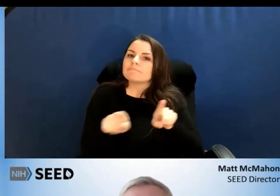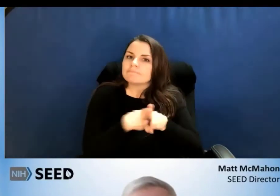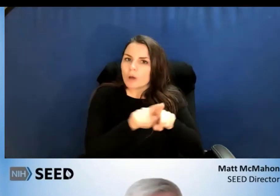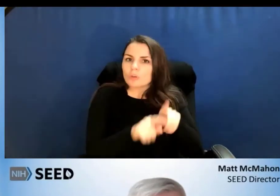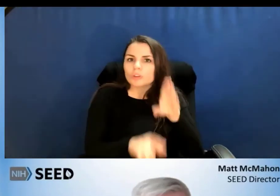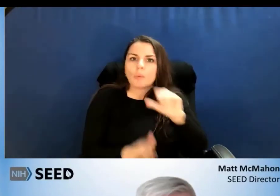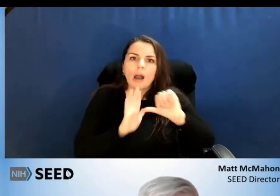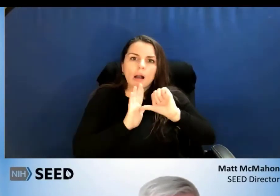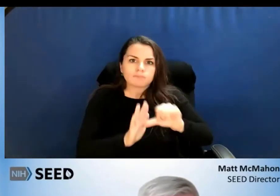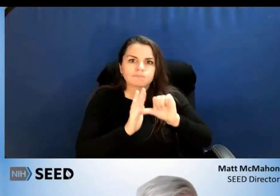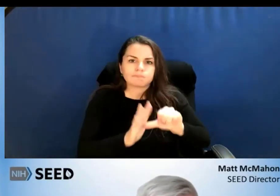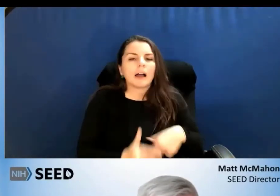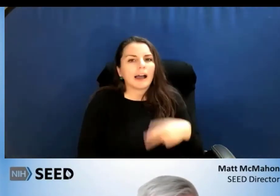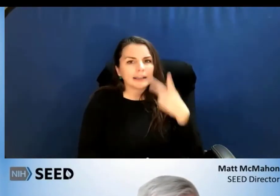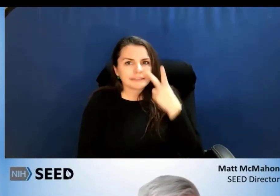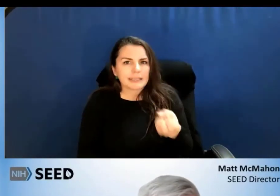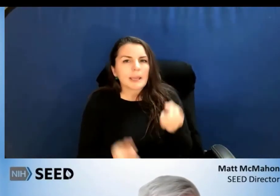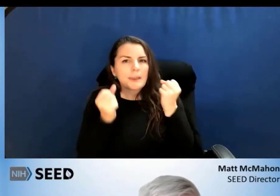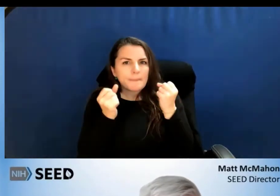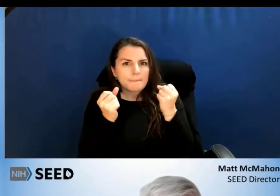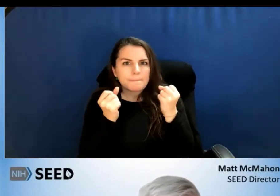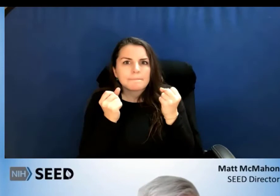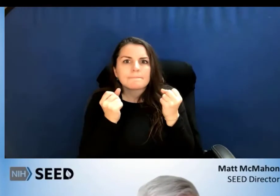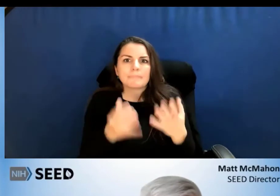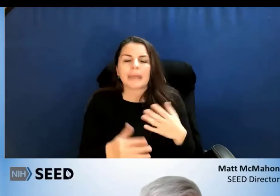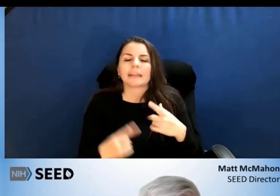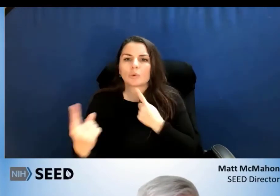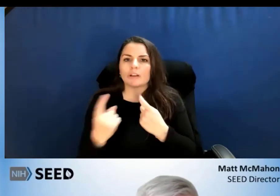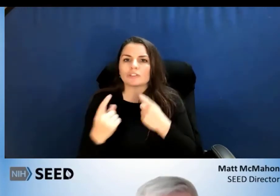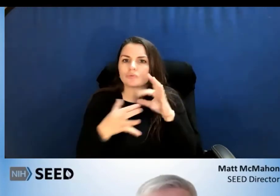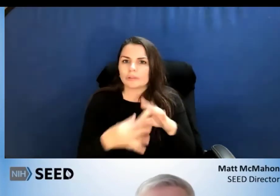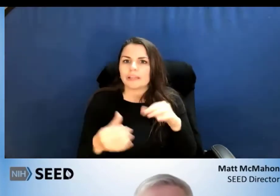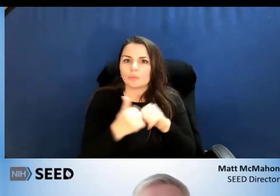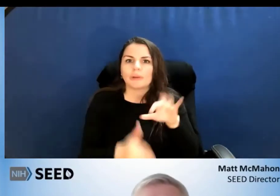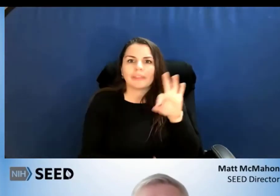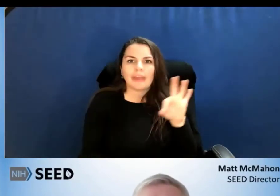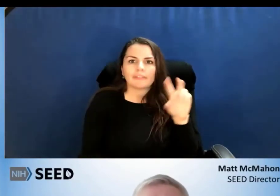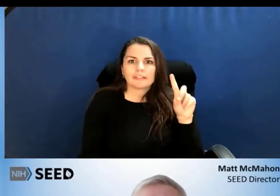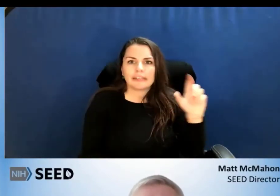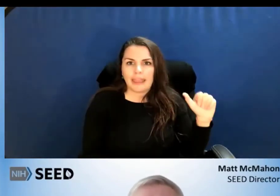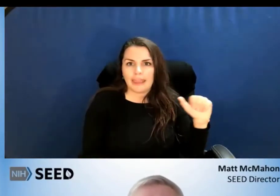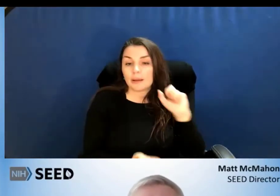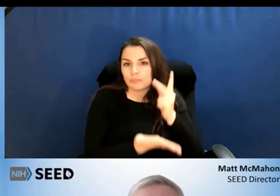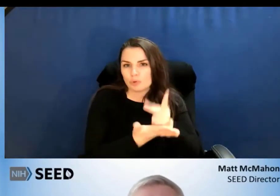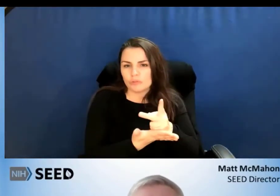about FDA giving FDA approval, and I think that's important. But one of the great things